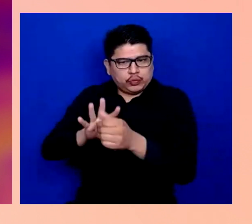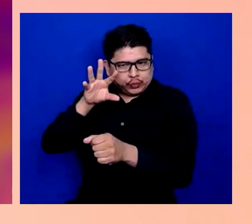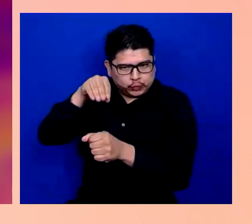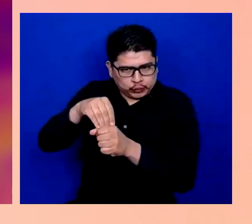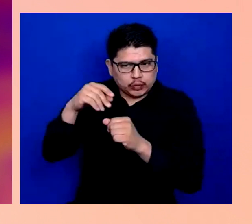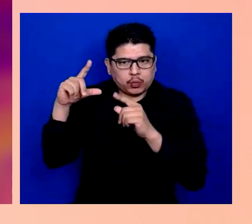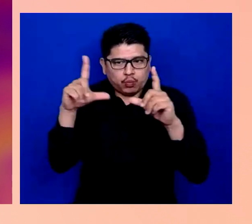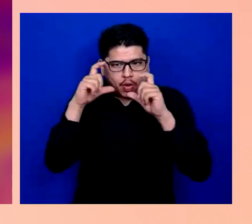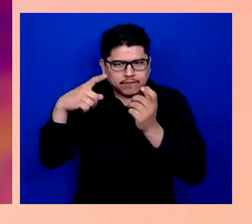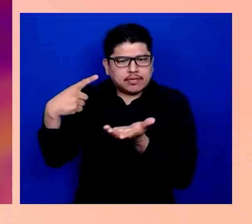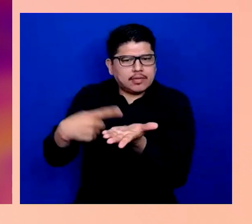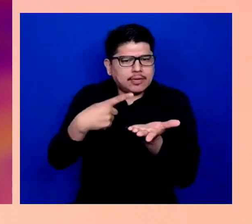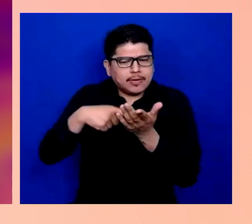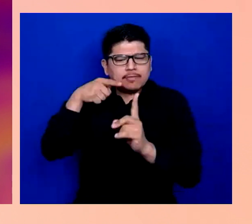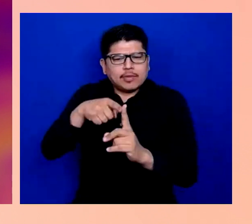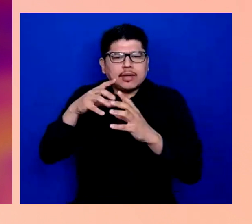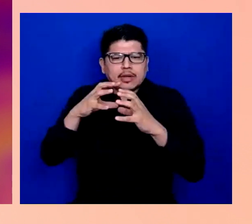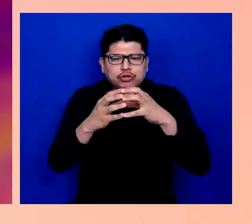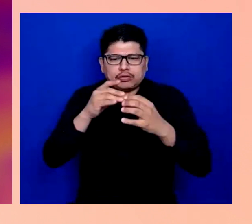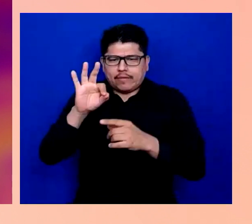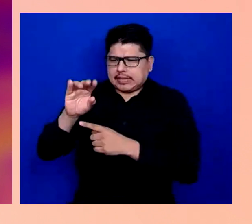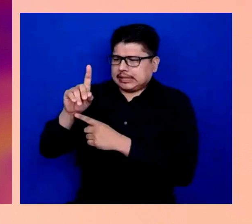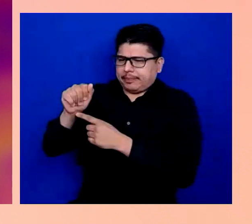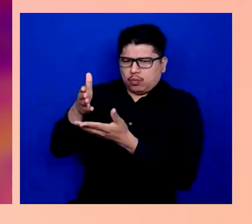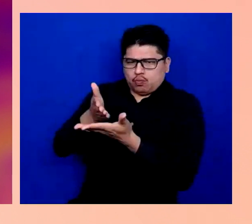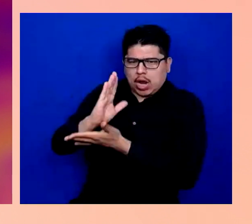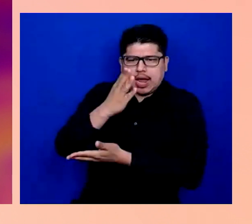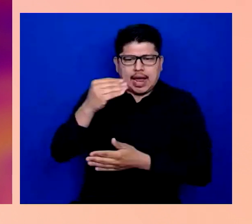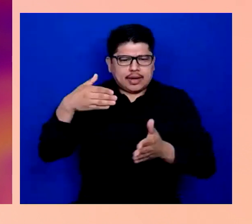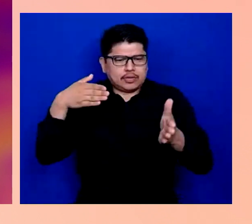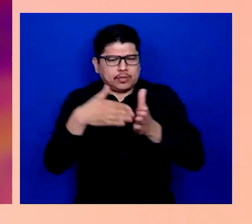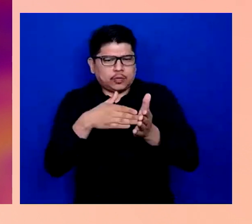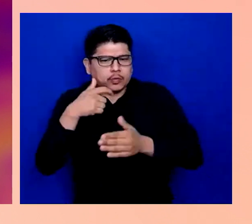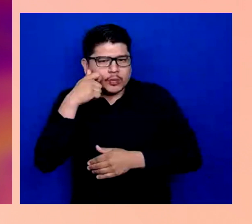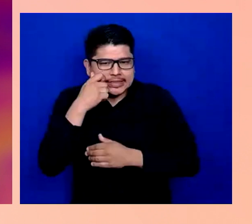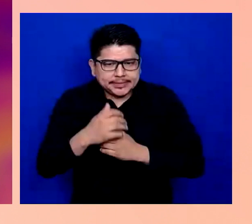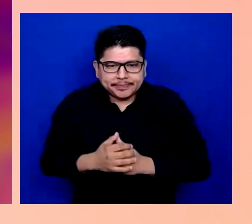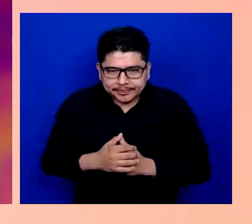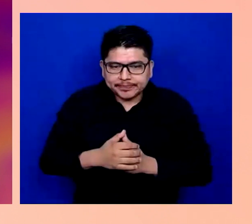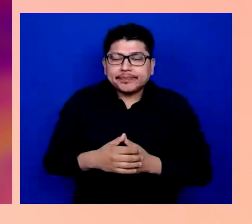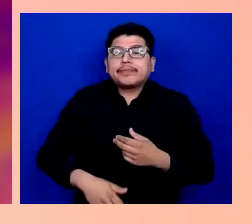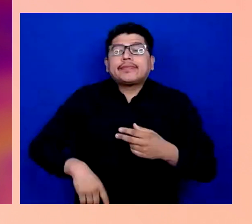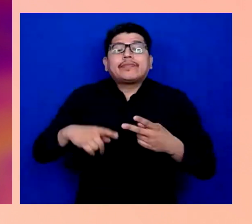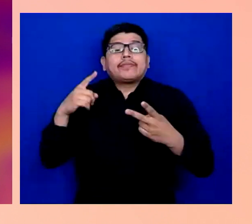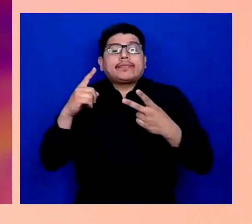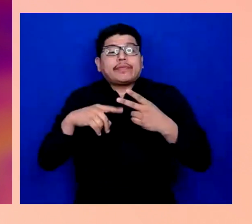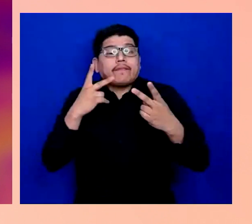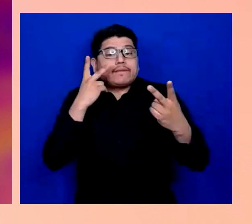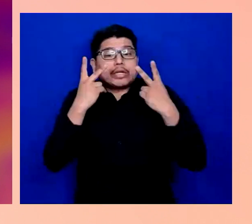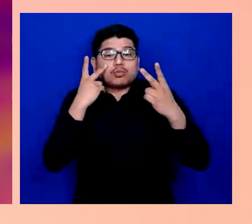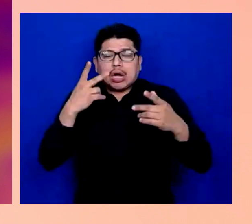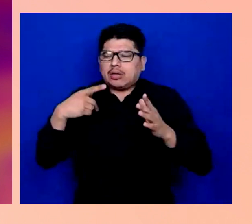anti-racism and to give visibility to misrepresented voices. Some of her notable works include